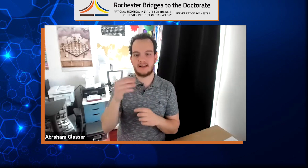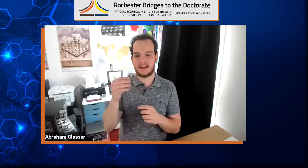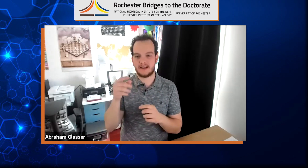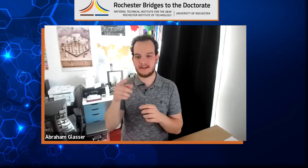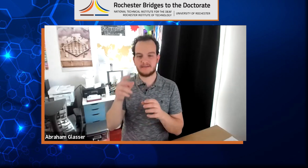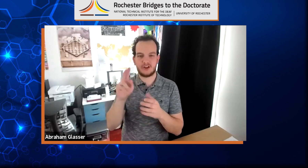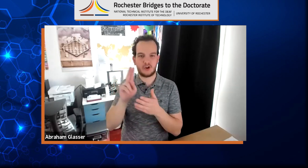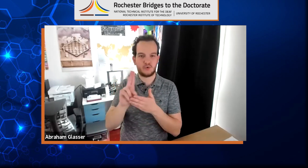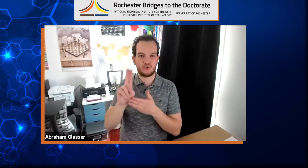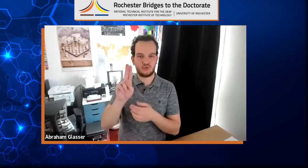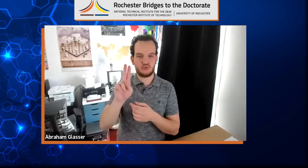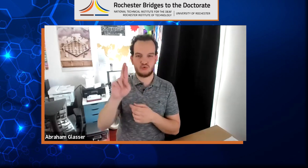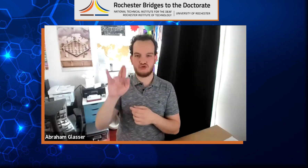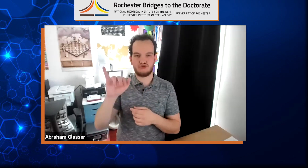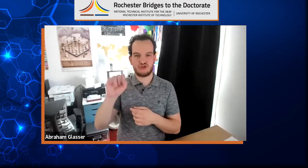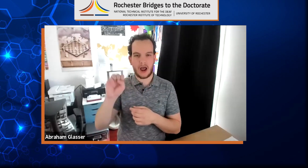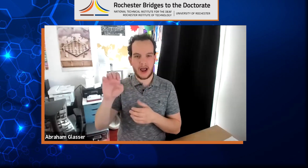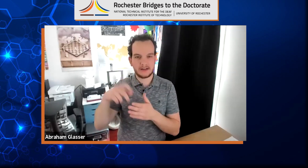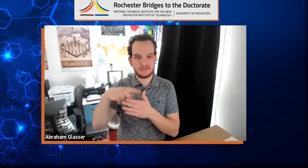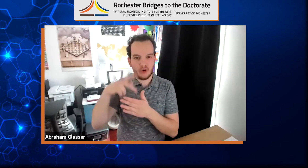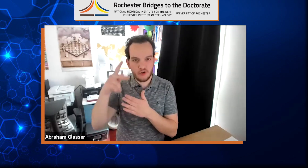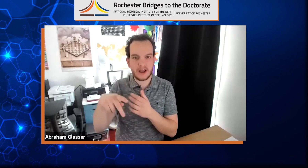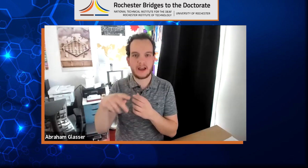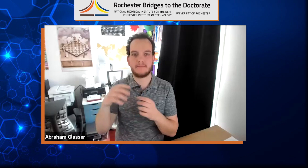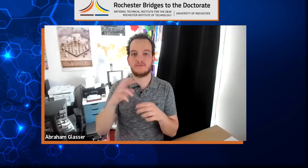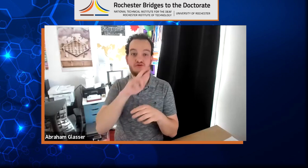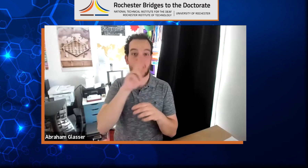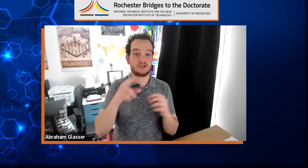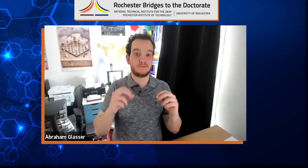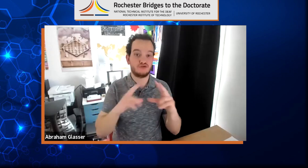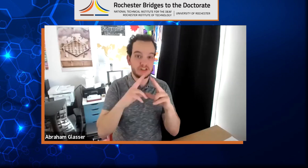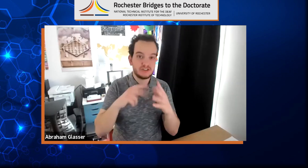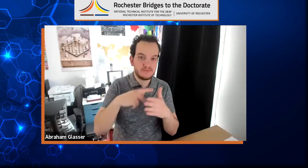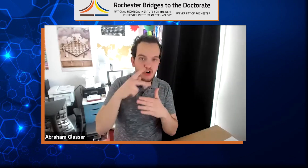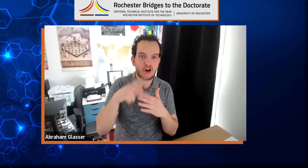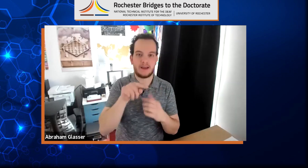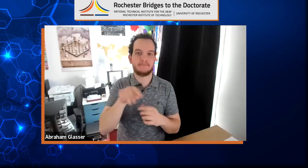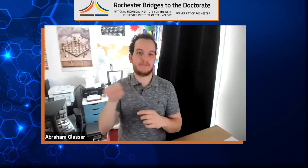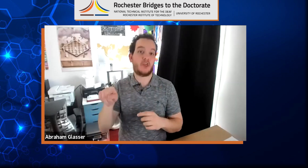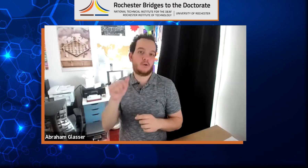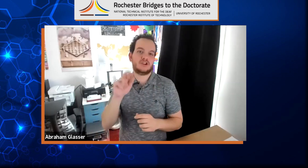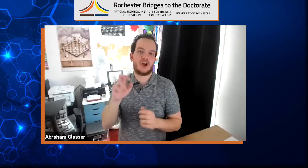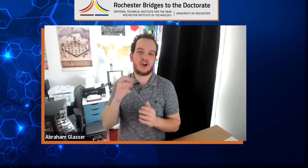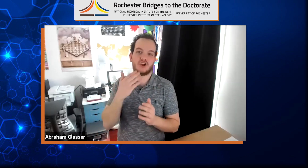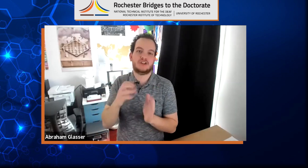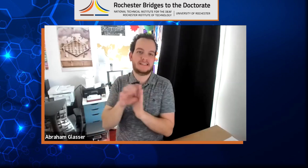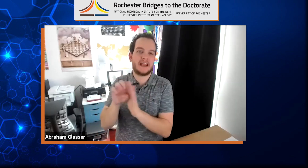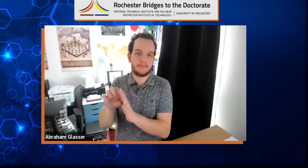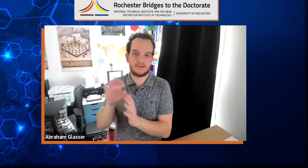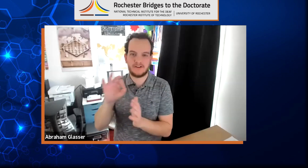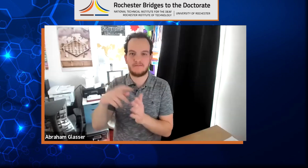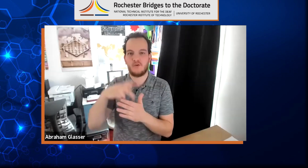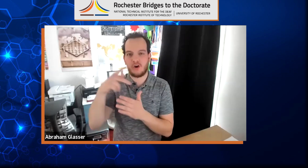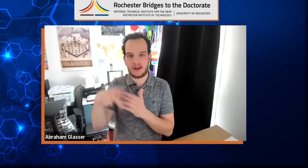and is also involved in the U-RISE program and the Rochester Bridges to the Doctorate Program. So those are other examples of programs